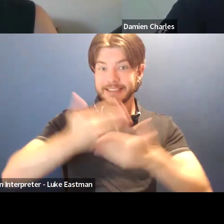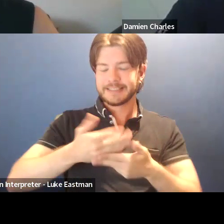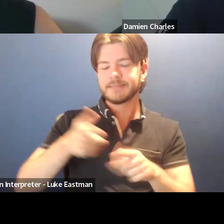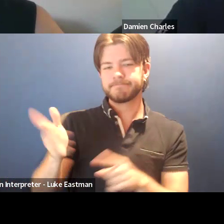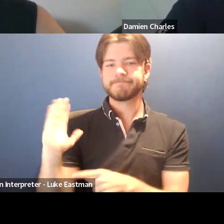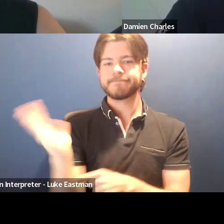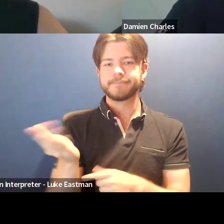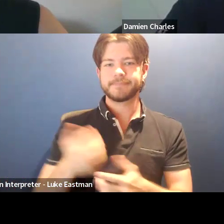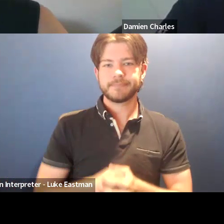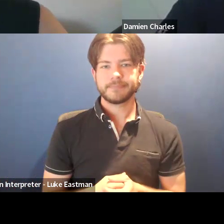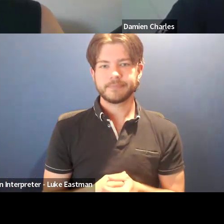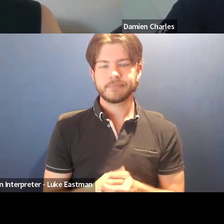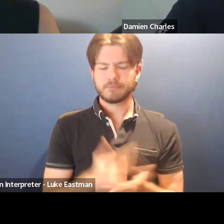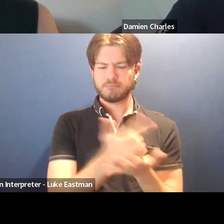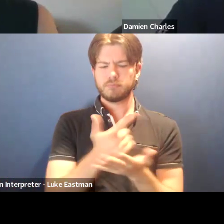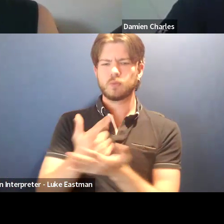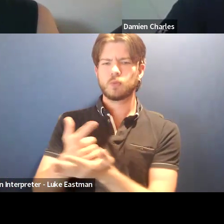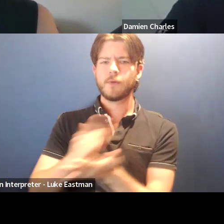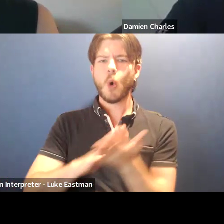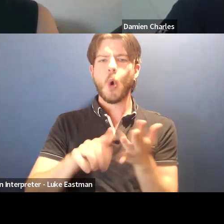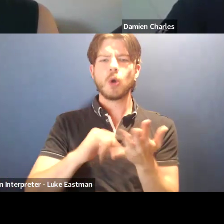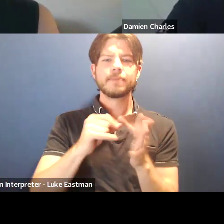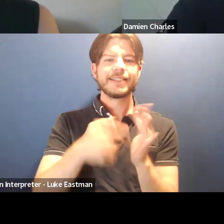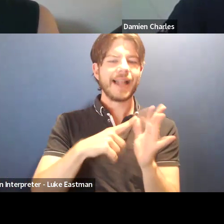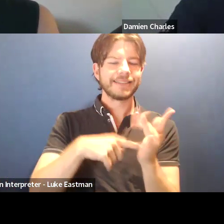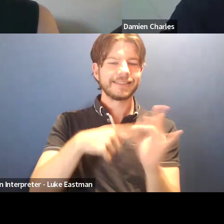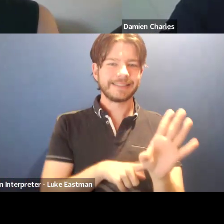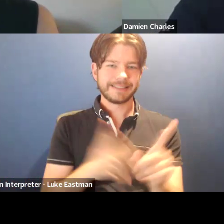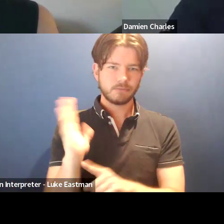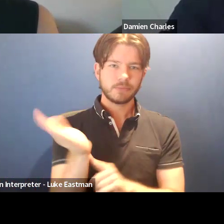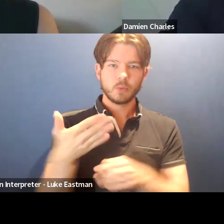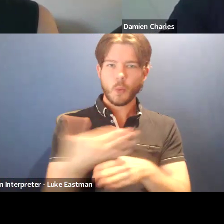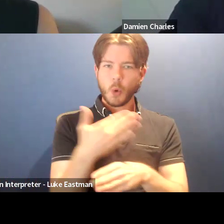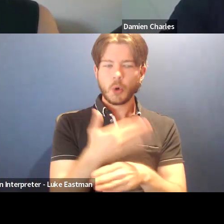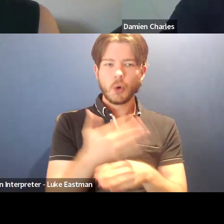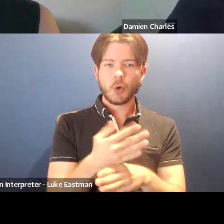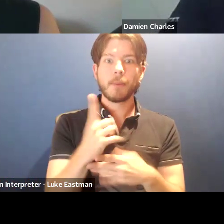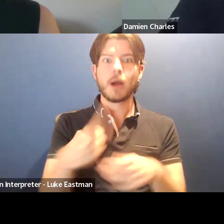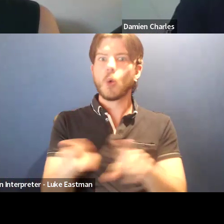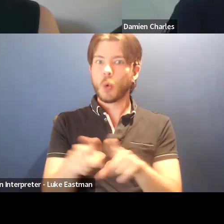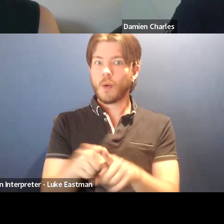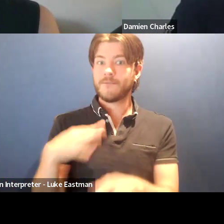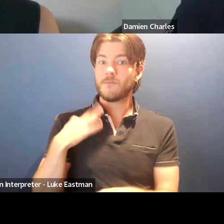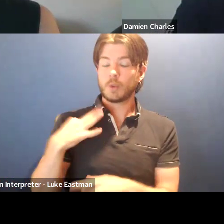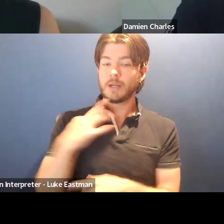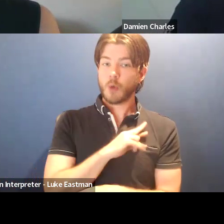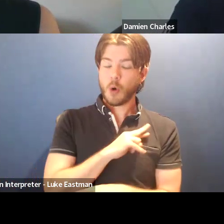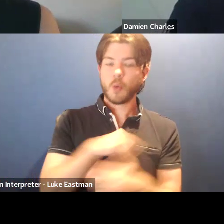I also volunteered with youth groups in Frankston across the Salvation